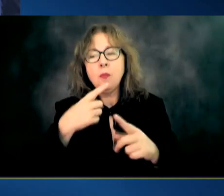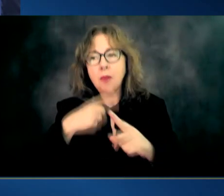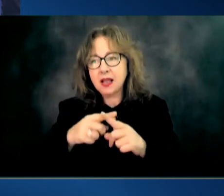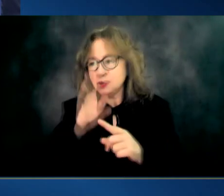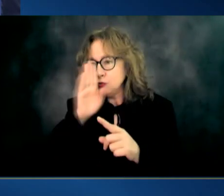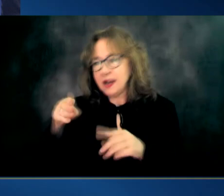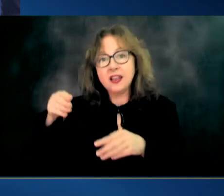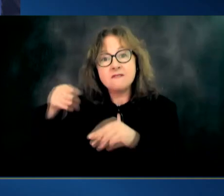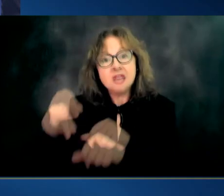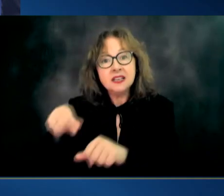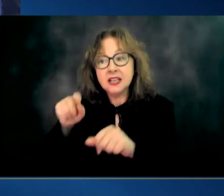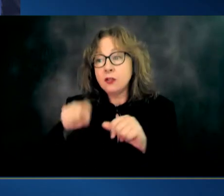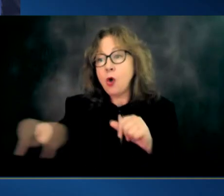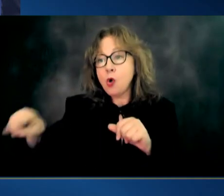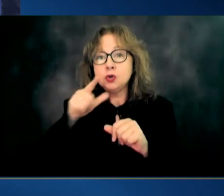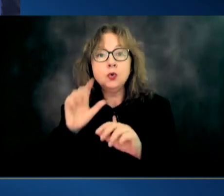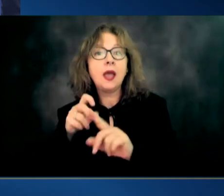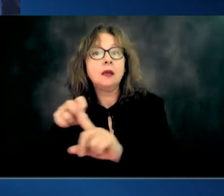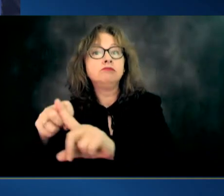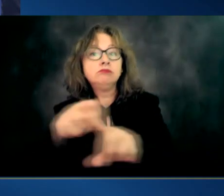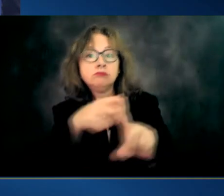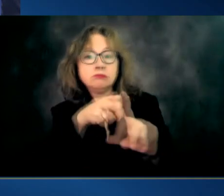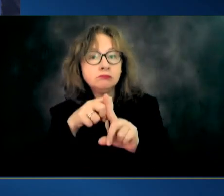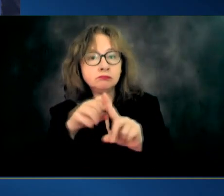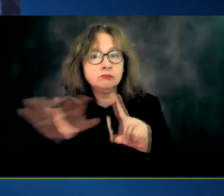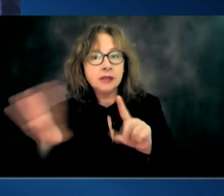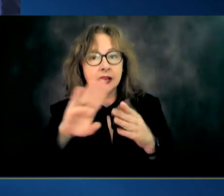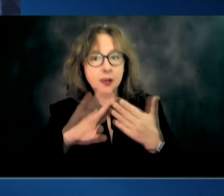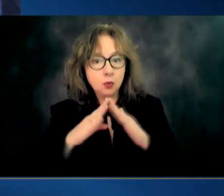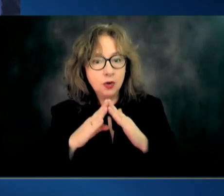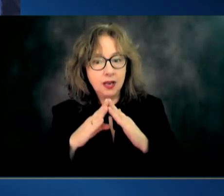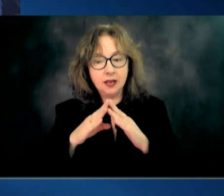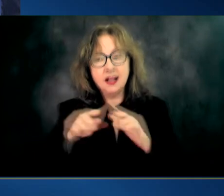triangle to make sure that they have -- since they have the boots on the ground that they are